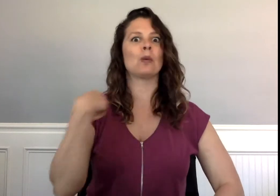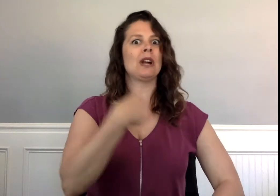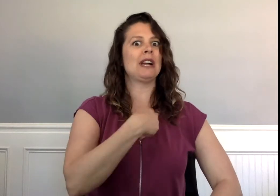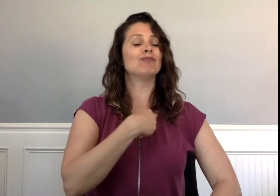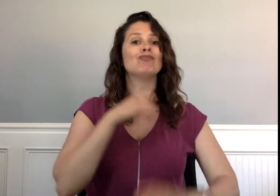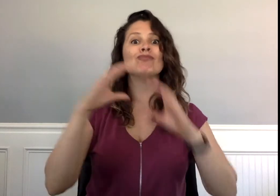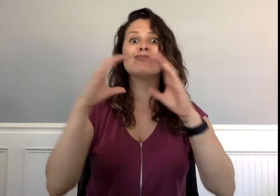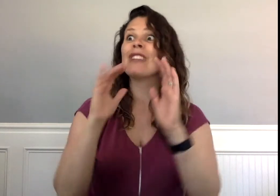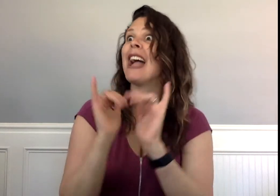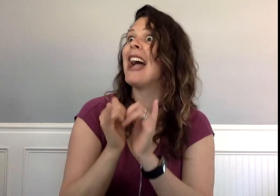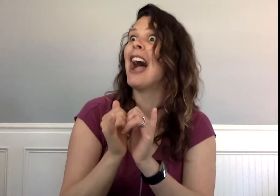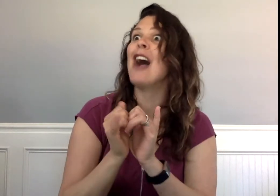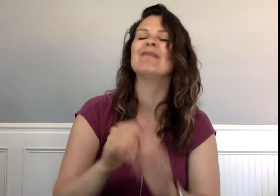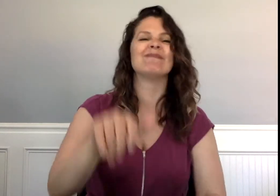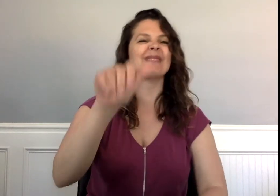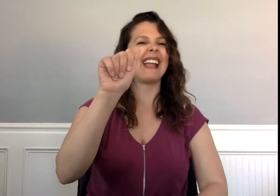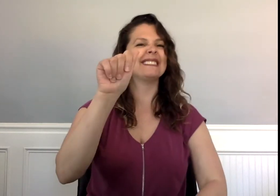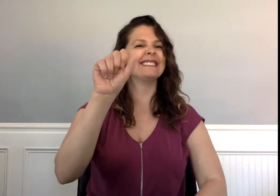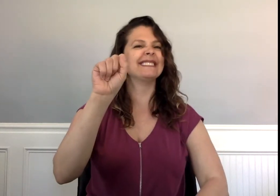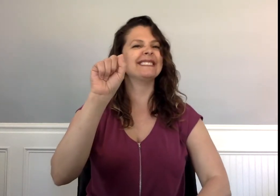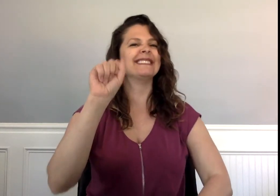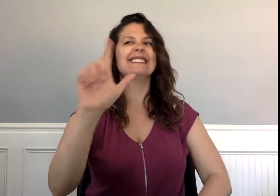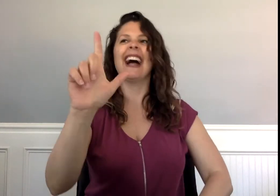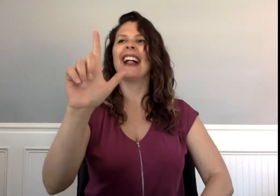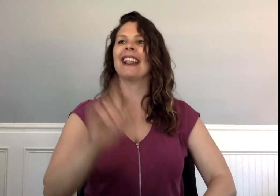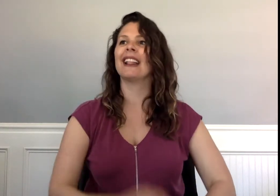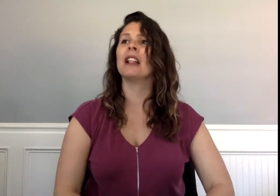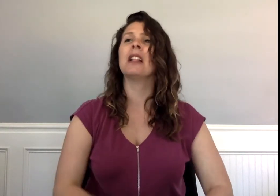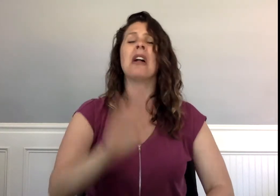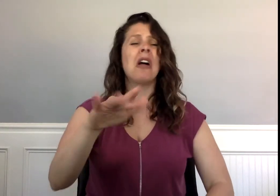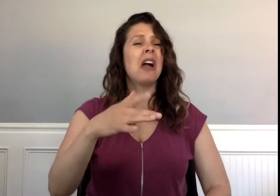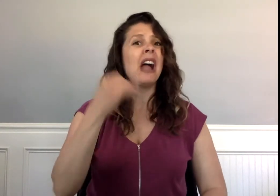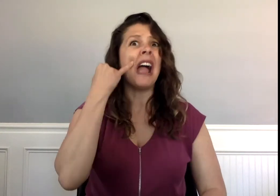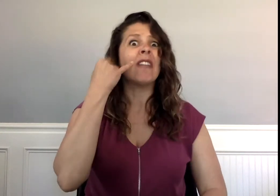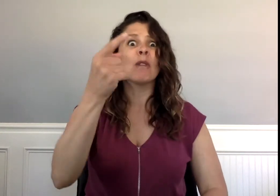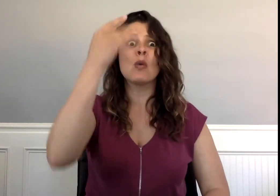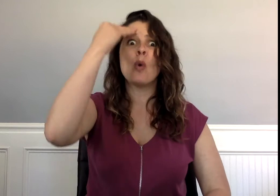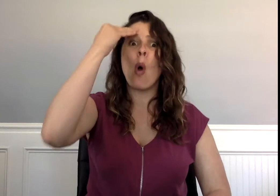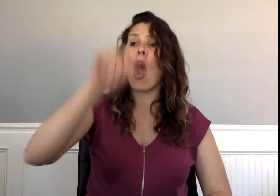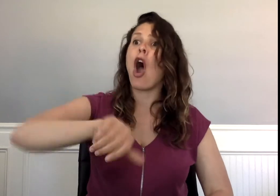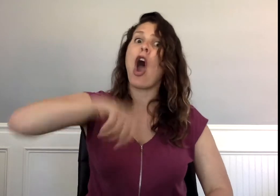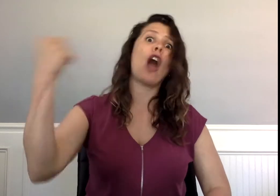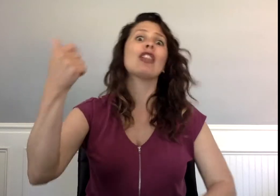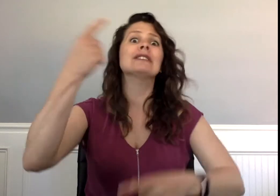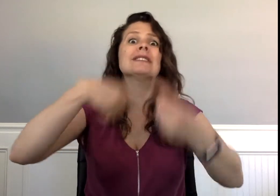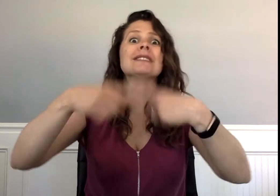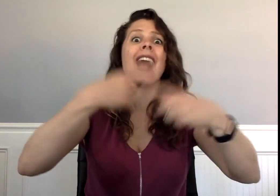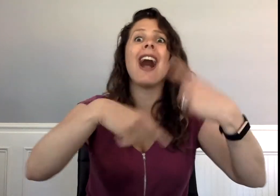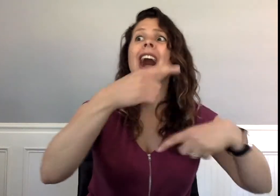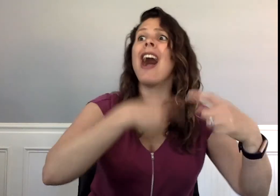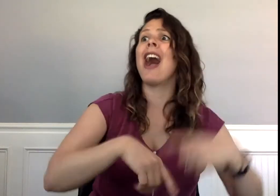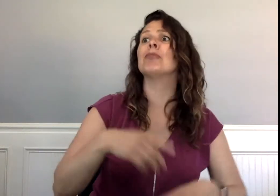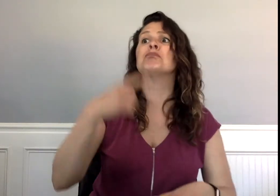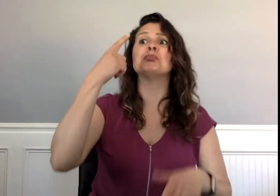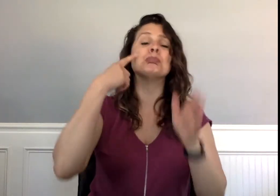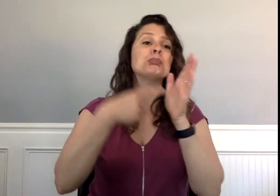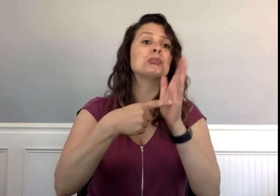We communicate in American Sign Language (ASL) but feel free to use any other sign language you know: